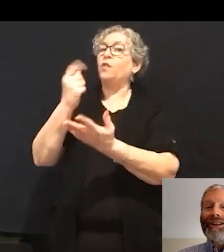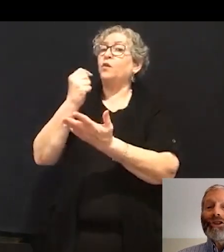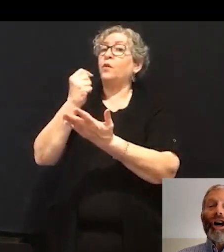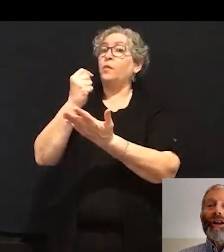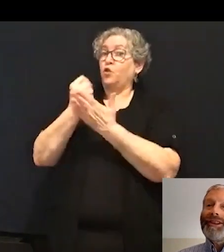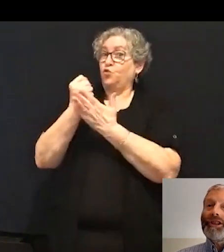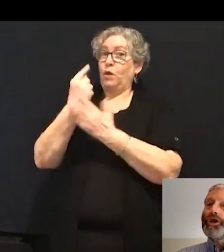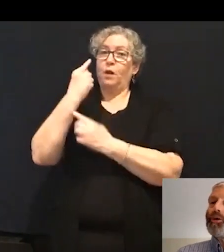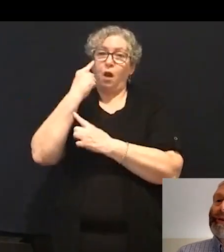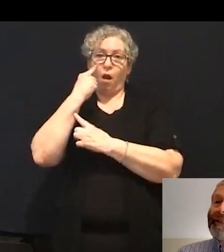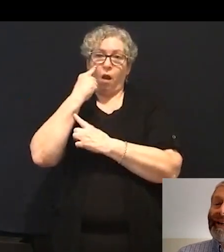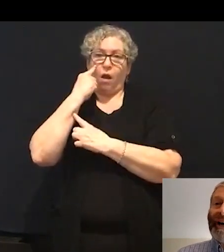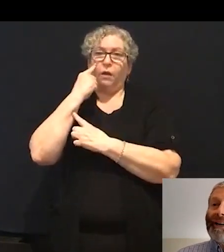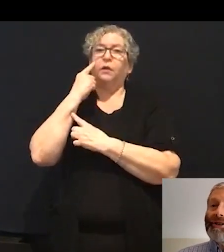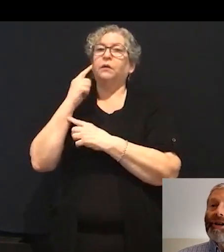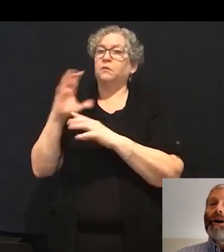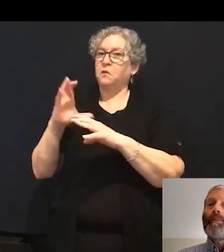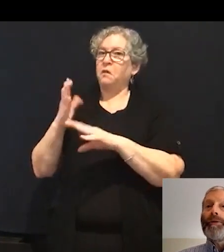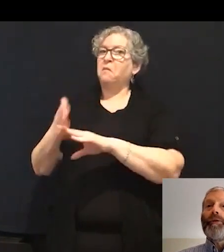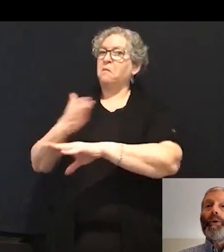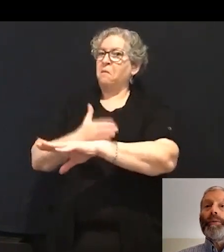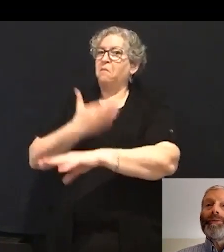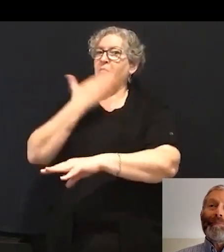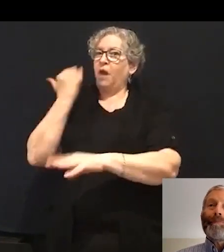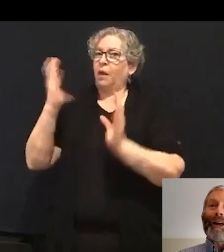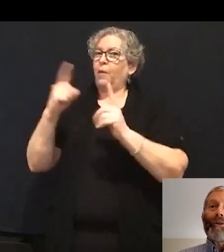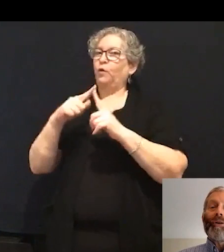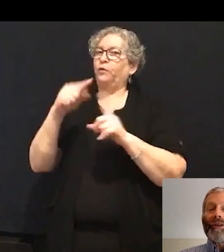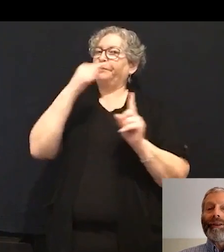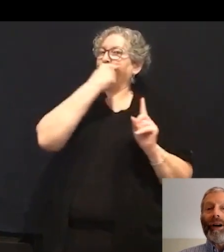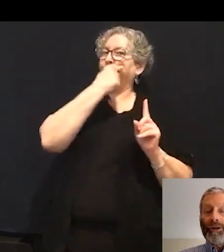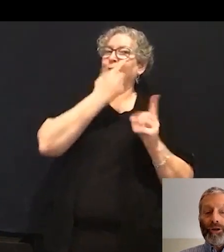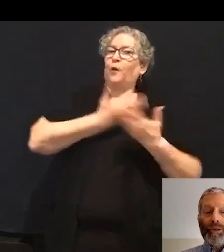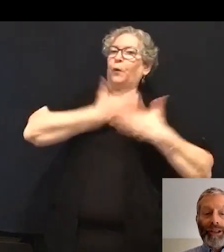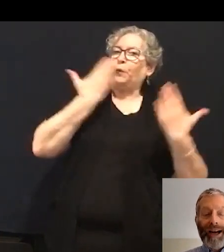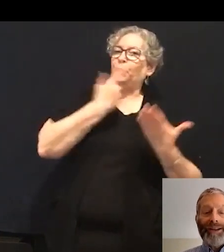they saw that the treated eyes performed better than the untreated eye.